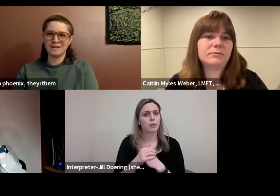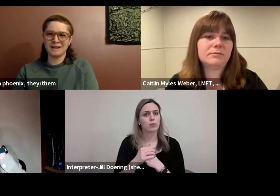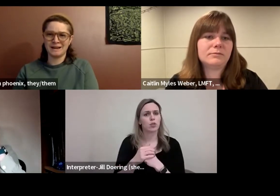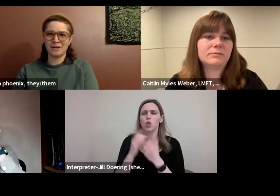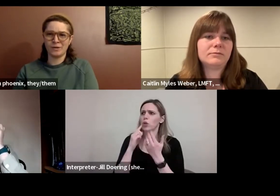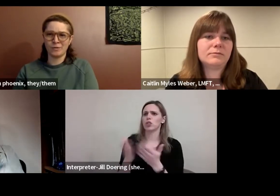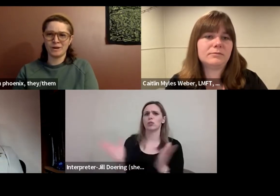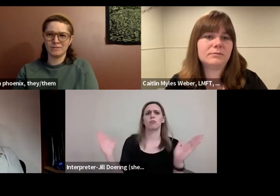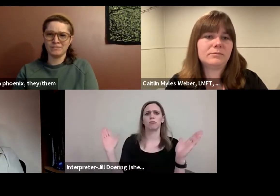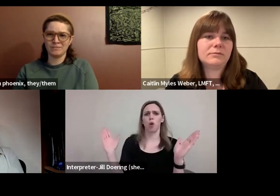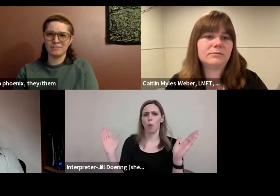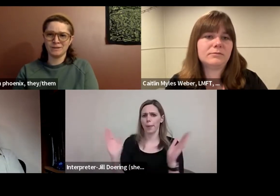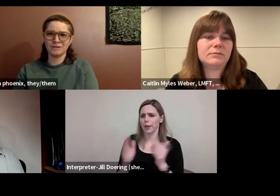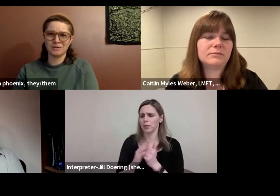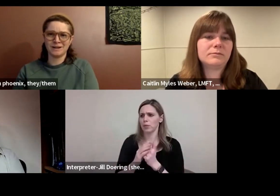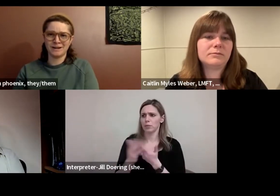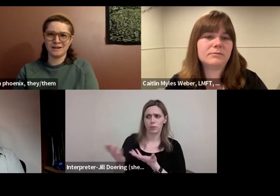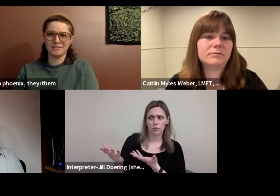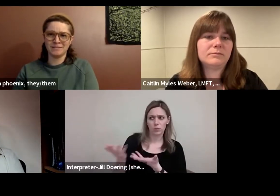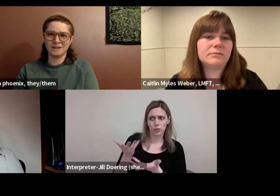and that I know what's going on